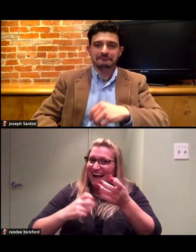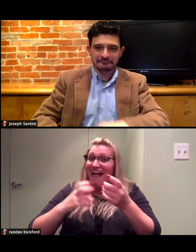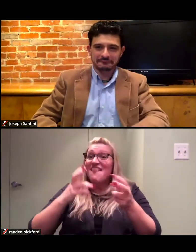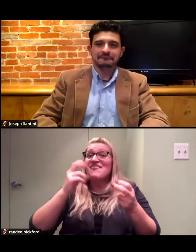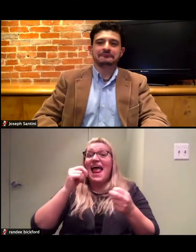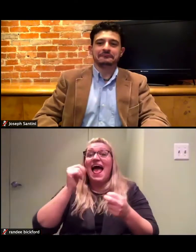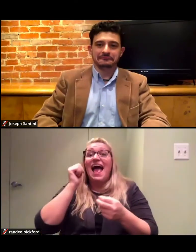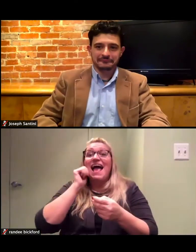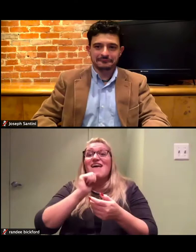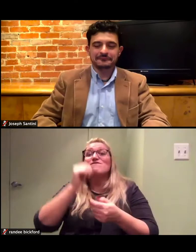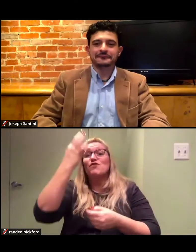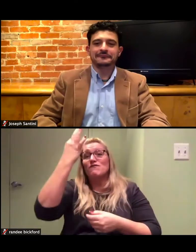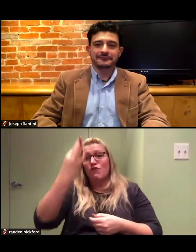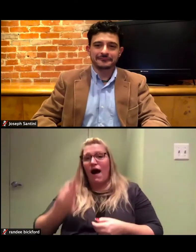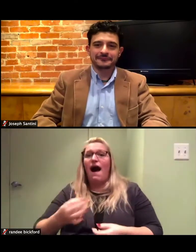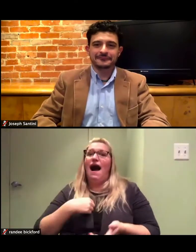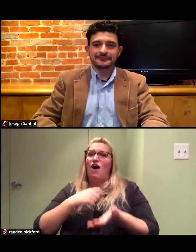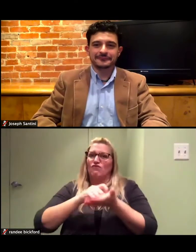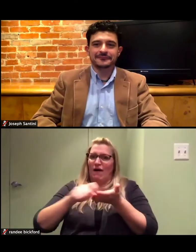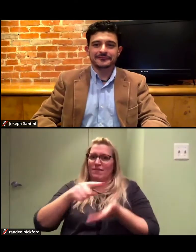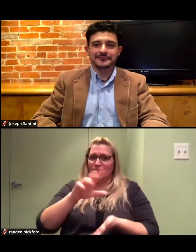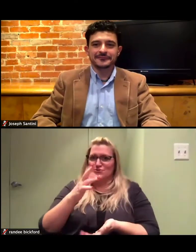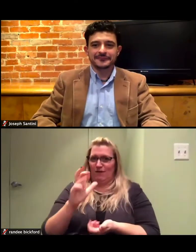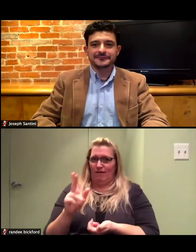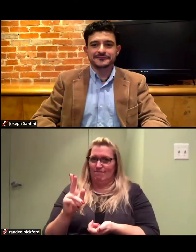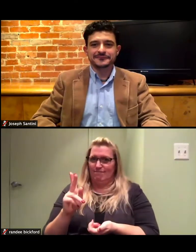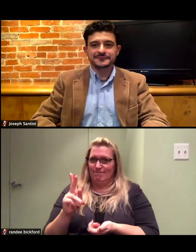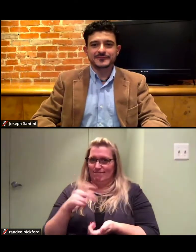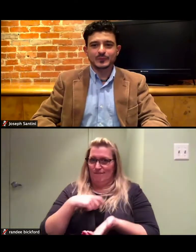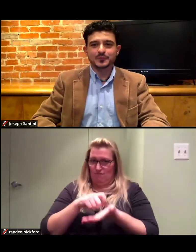then I would take money out of their earnings.